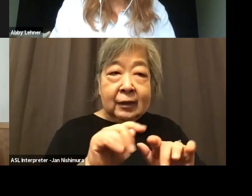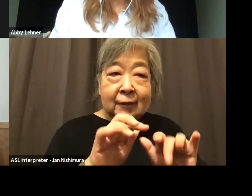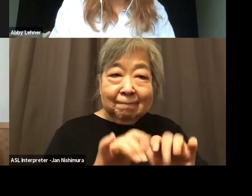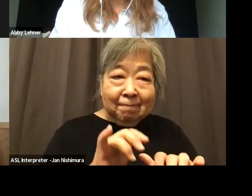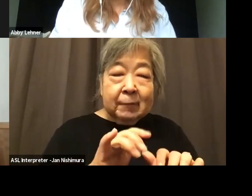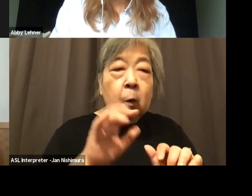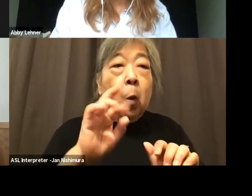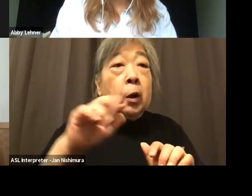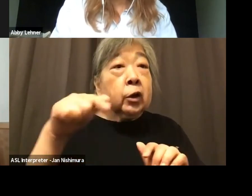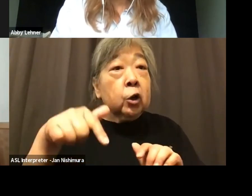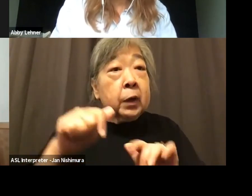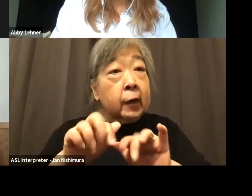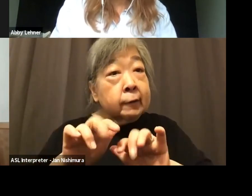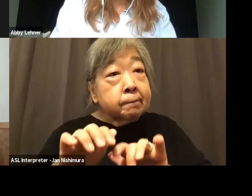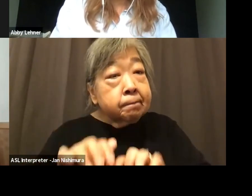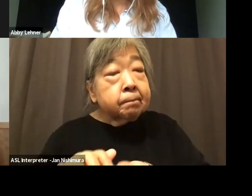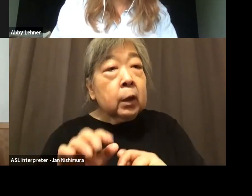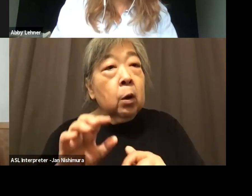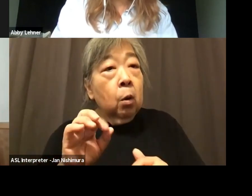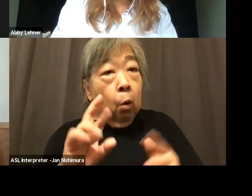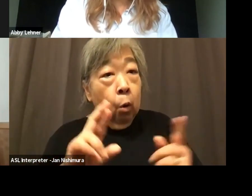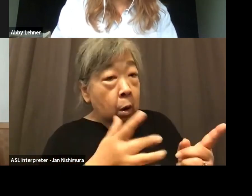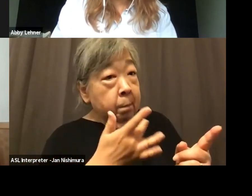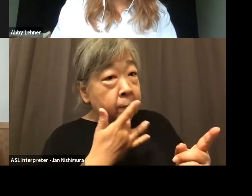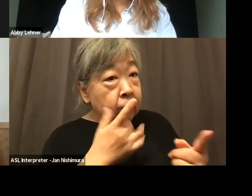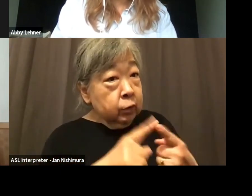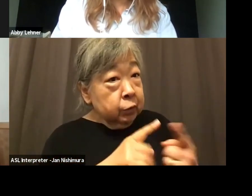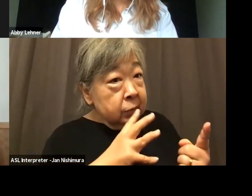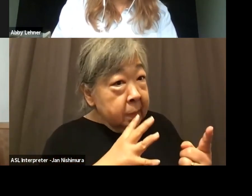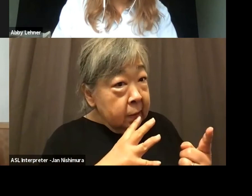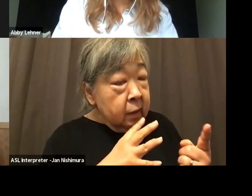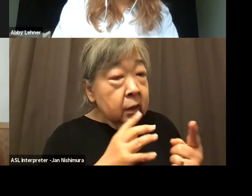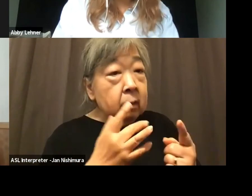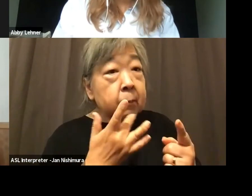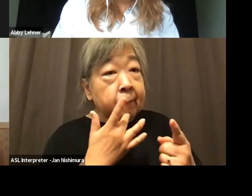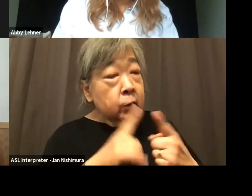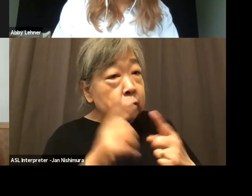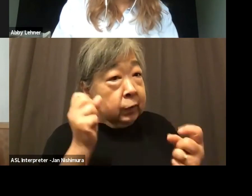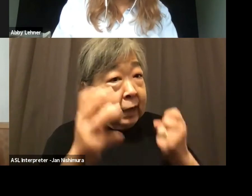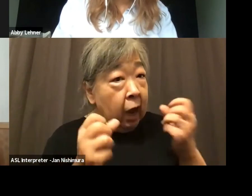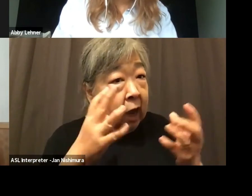if you want to speak or sign, just tell Johileny and she can hook you up.